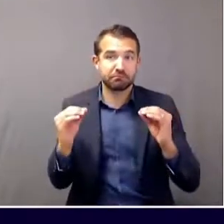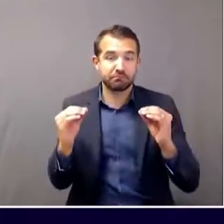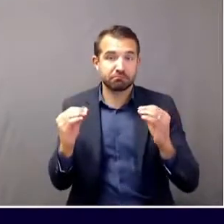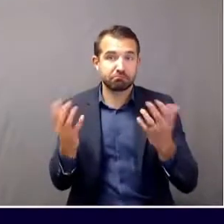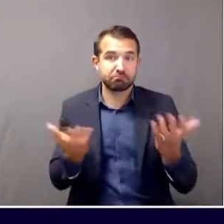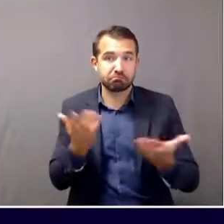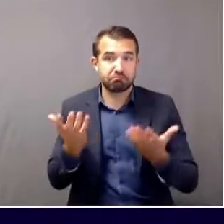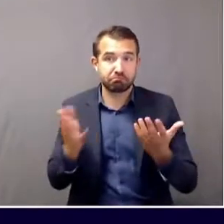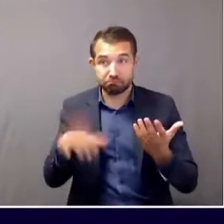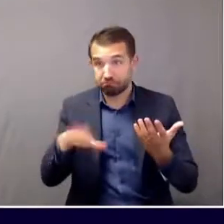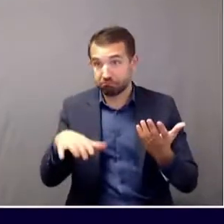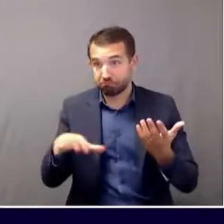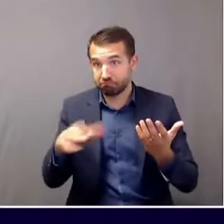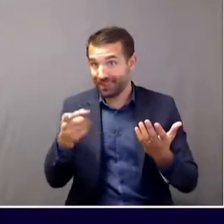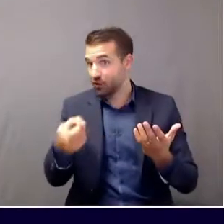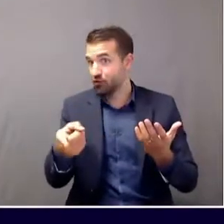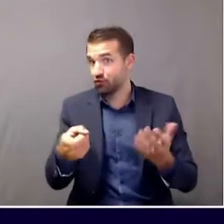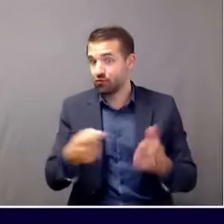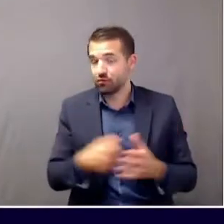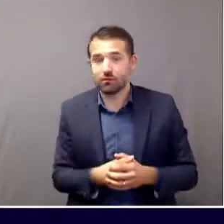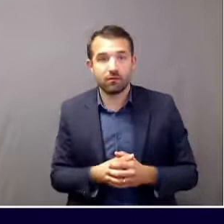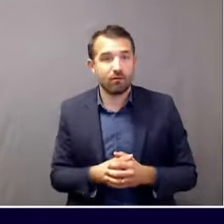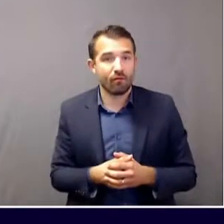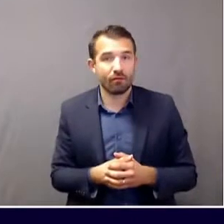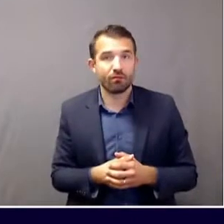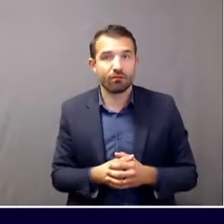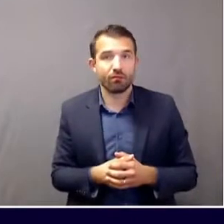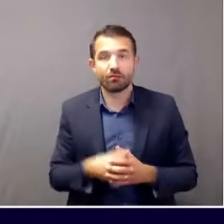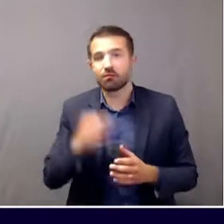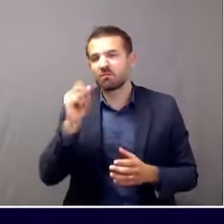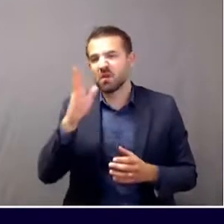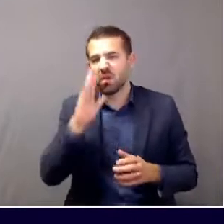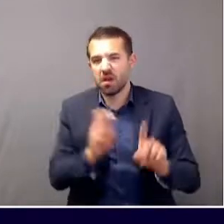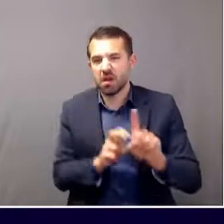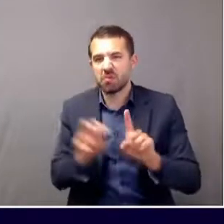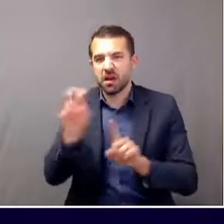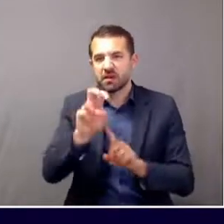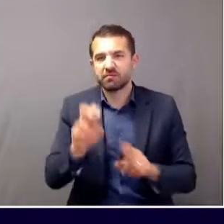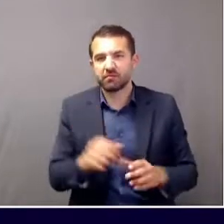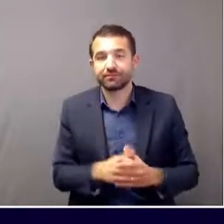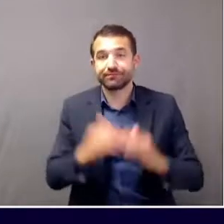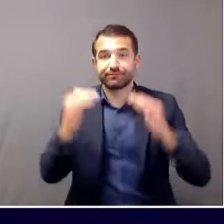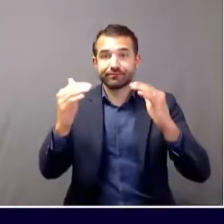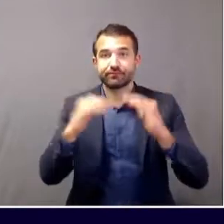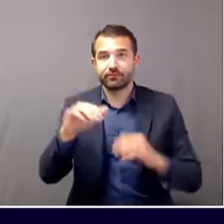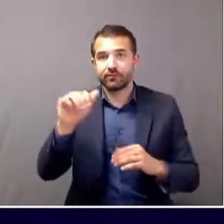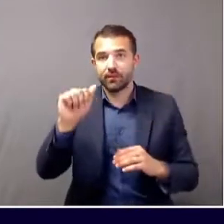else we will come back to you in